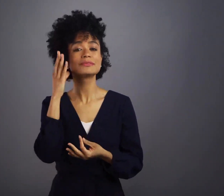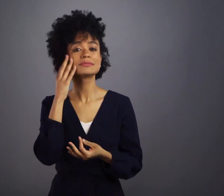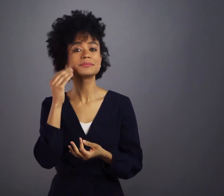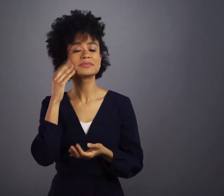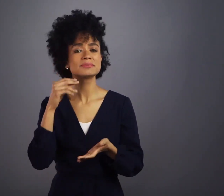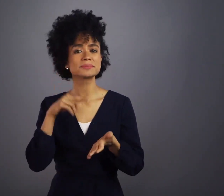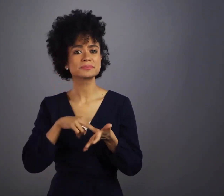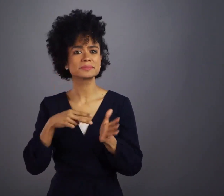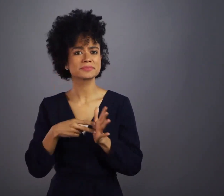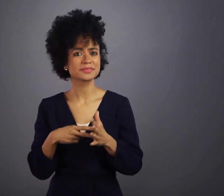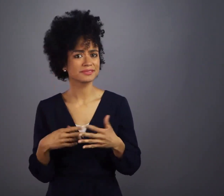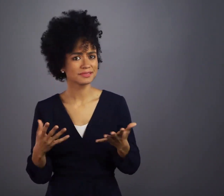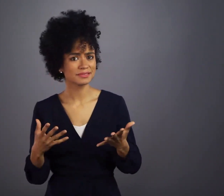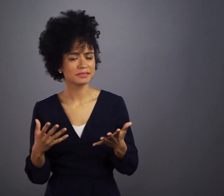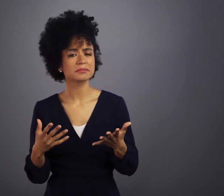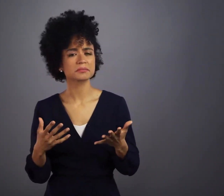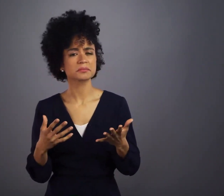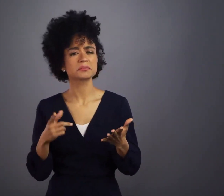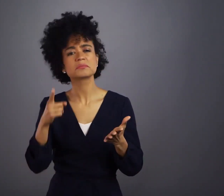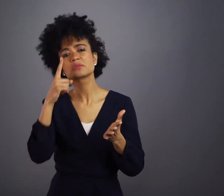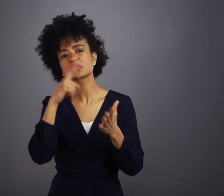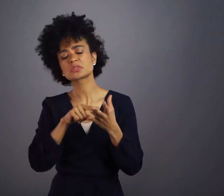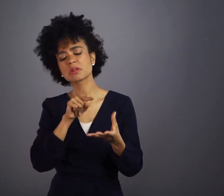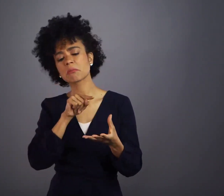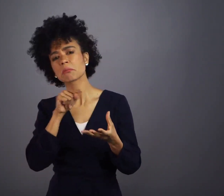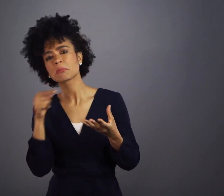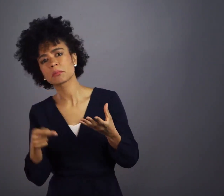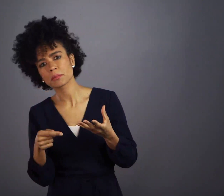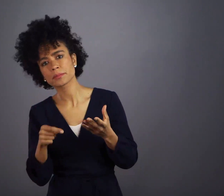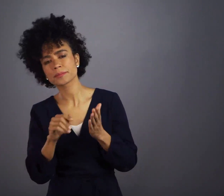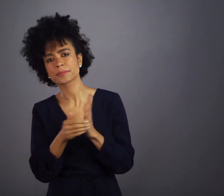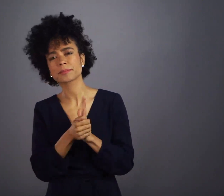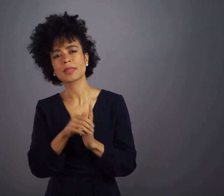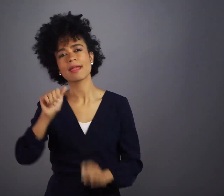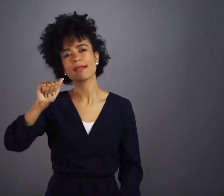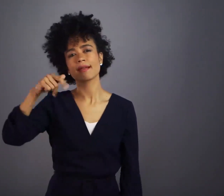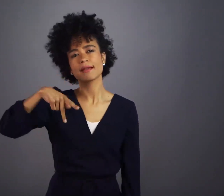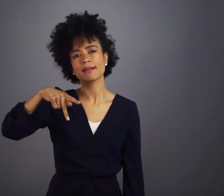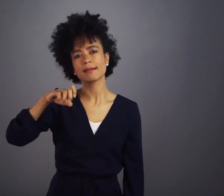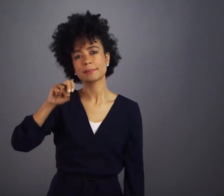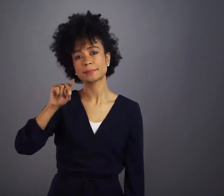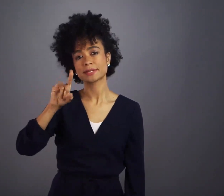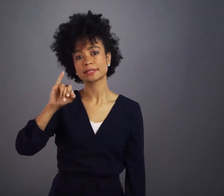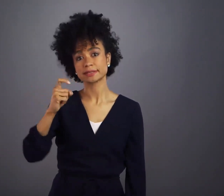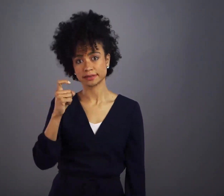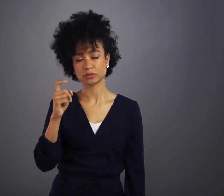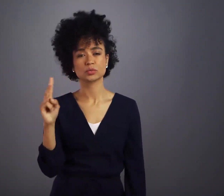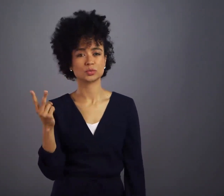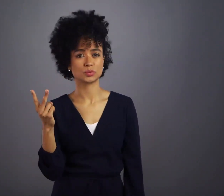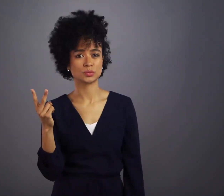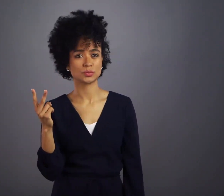Deep and effective spiritual experiences — * Fully explained — Appendix II